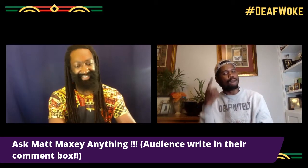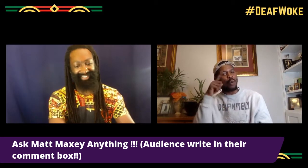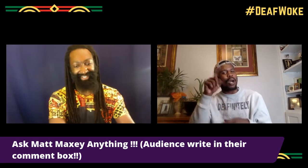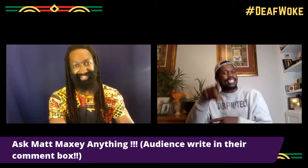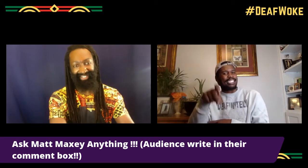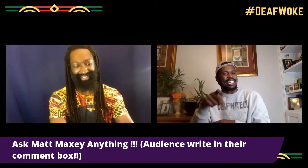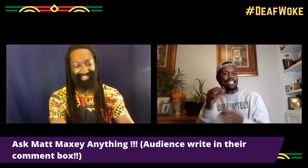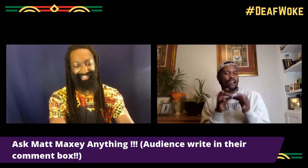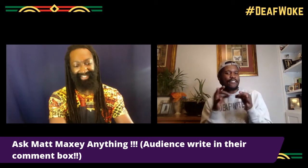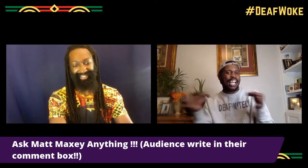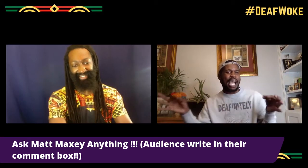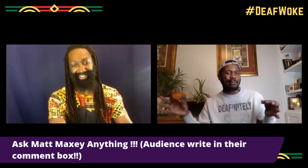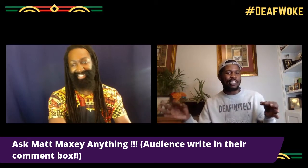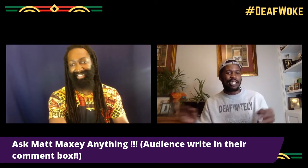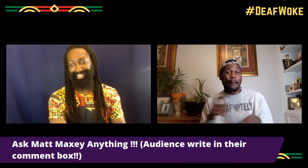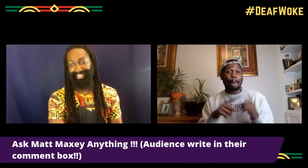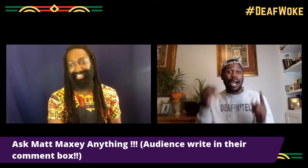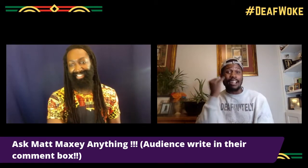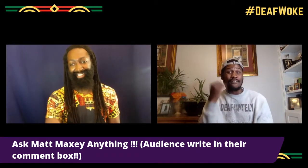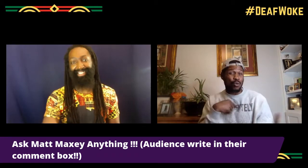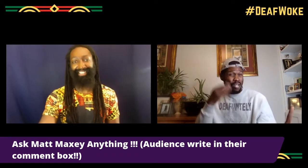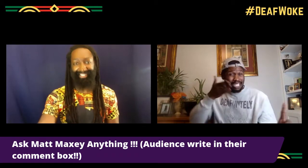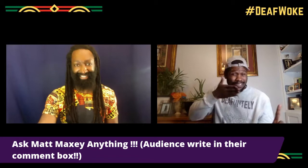So that, that's a different avenue of waking somebody up.